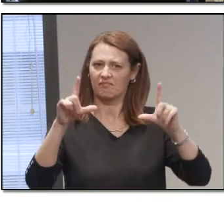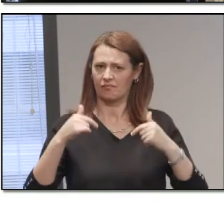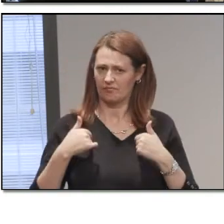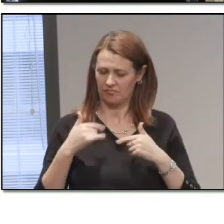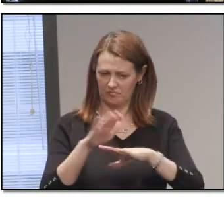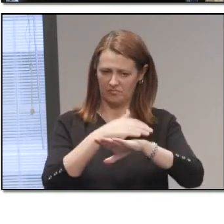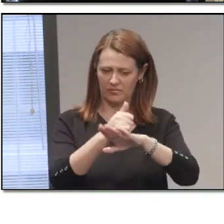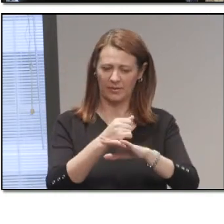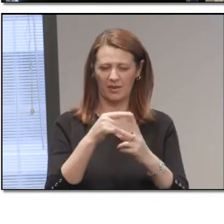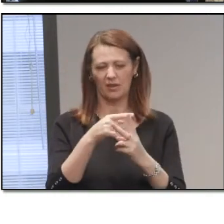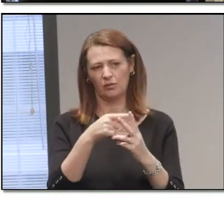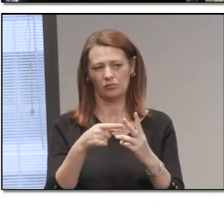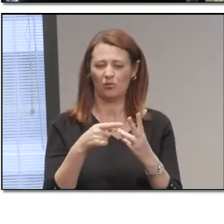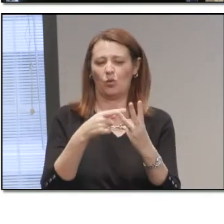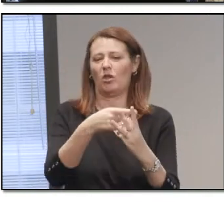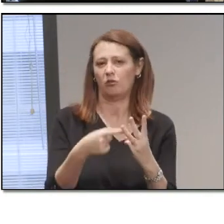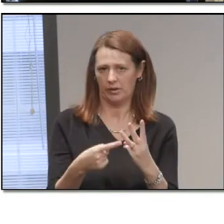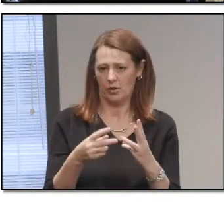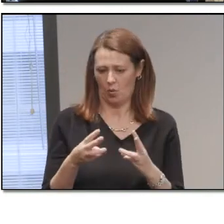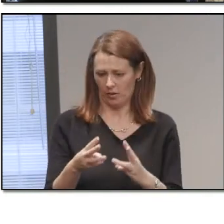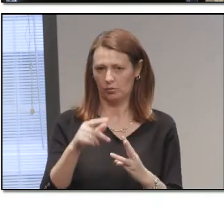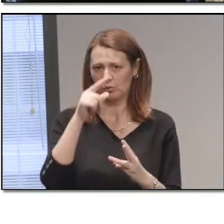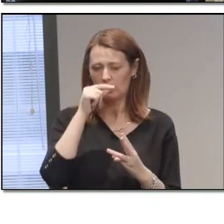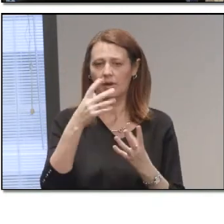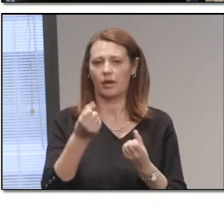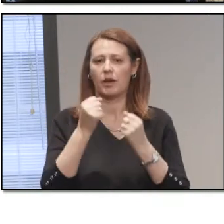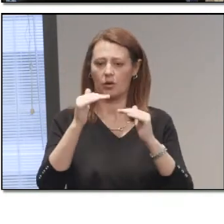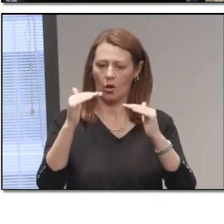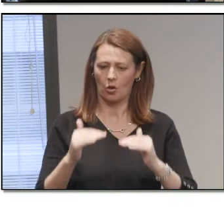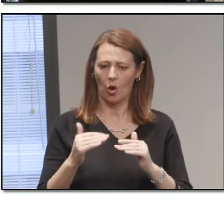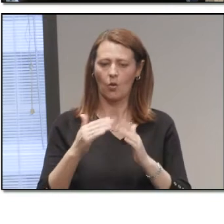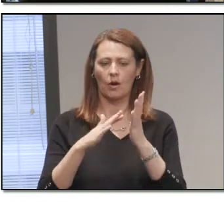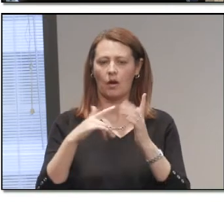two main or the three main ways that you can end up with low lung function at birth. You can have